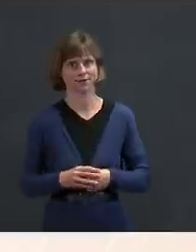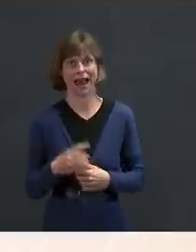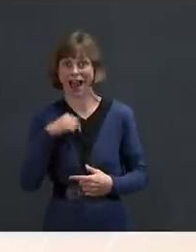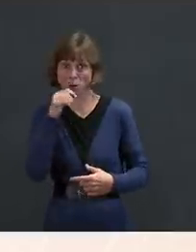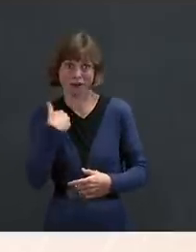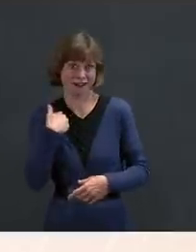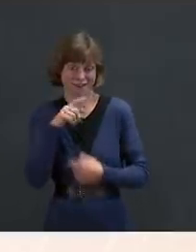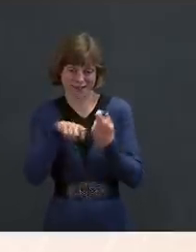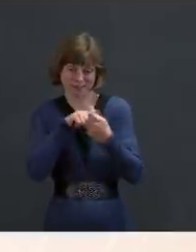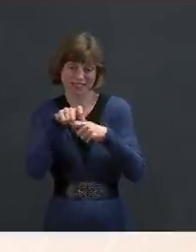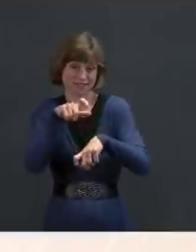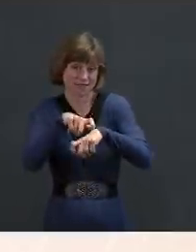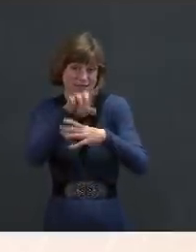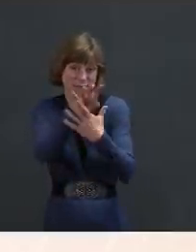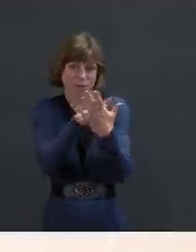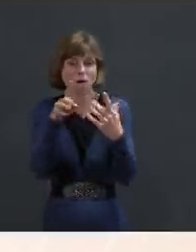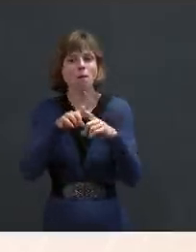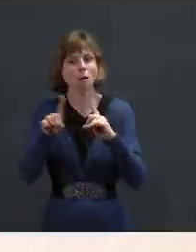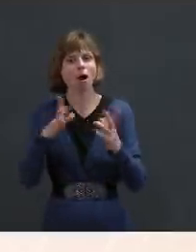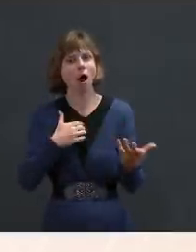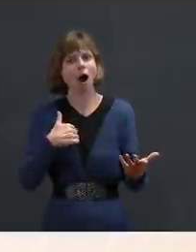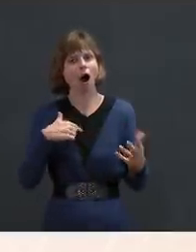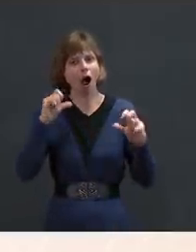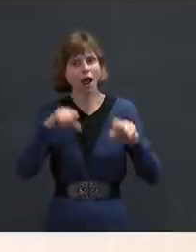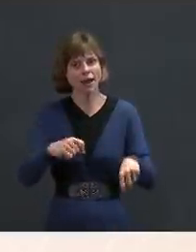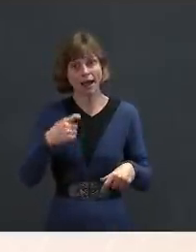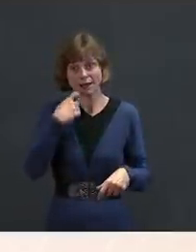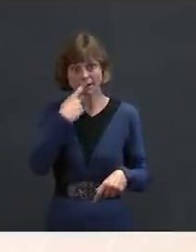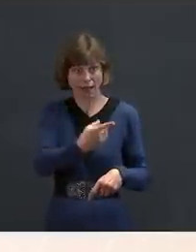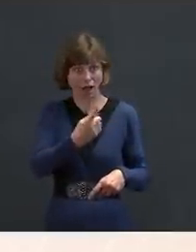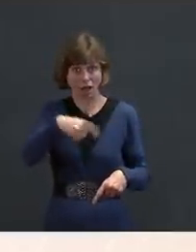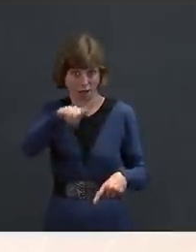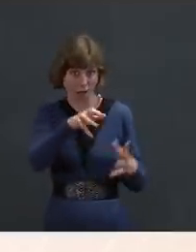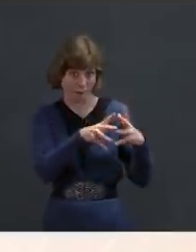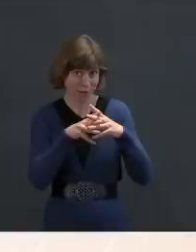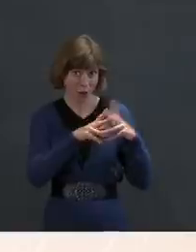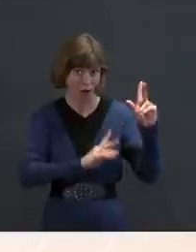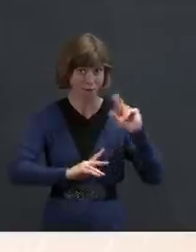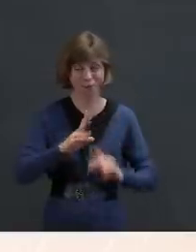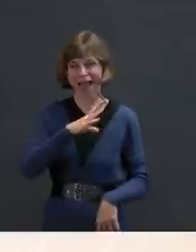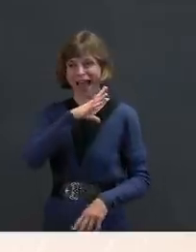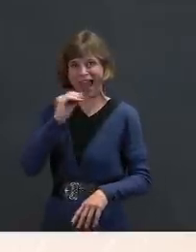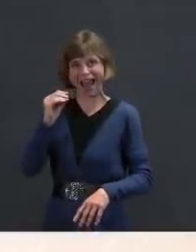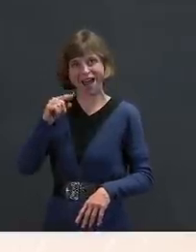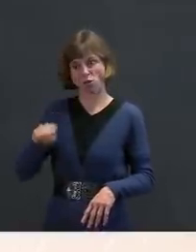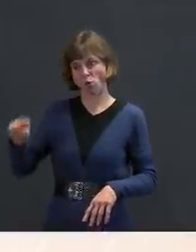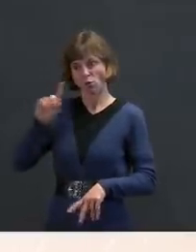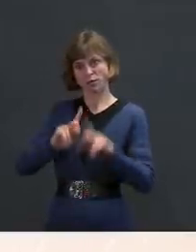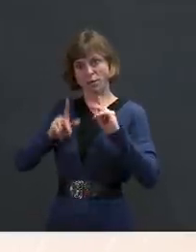But all I can do is communicate, both to the American public and to the individuals seeking protection,